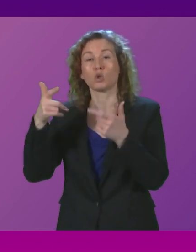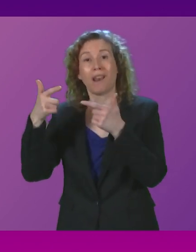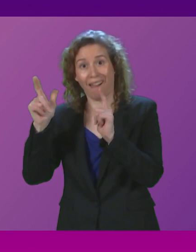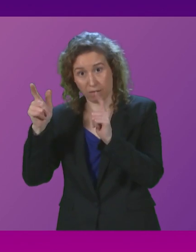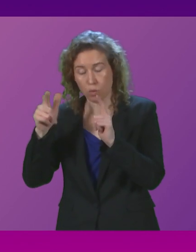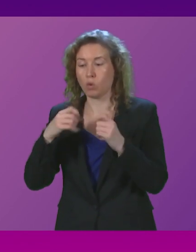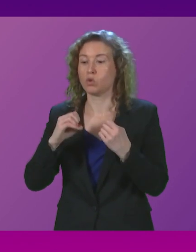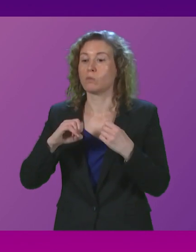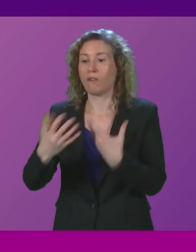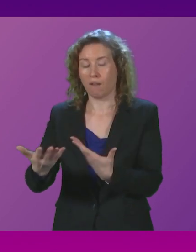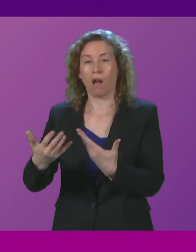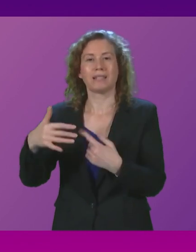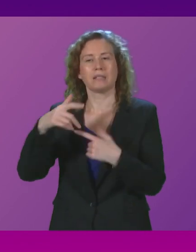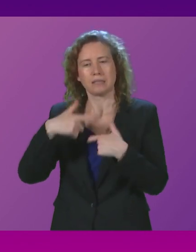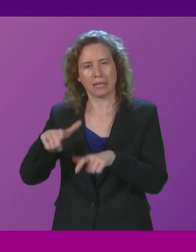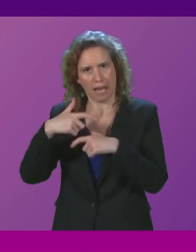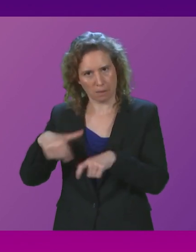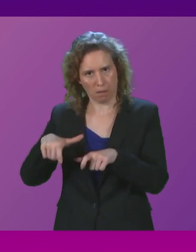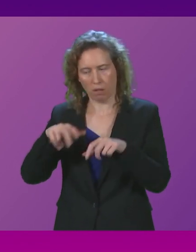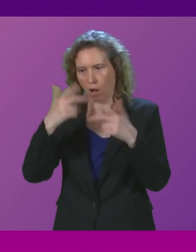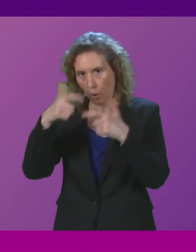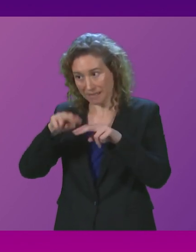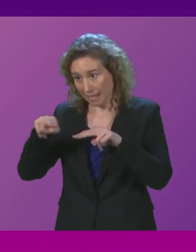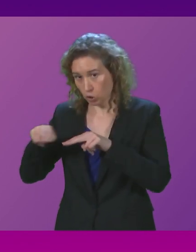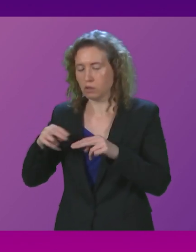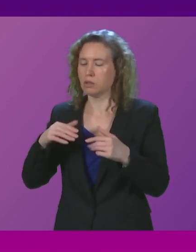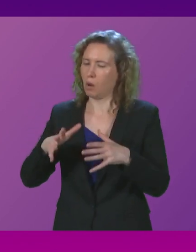accommodation into use and boost the housing supply for those who are fleeing conflict